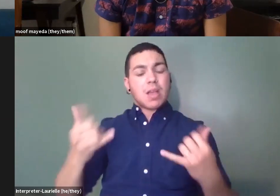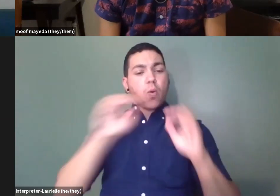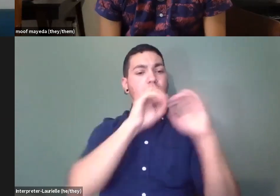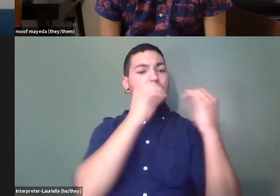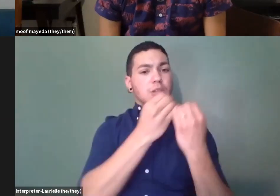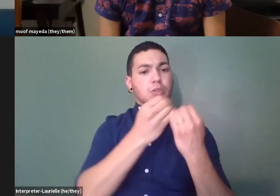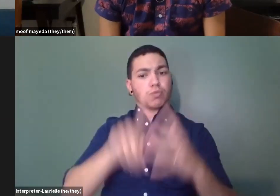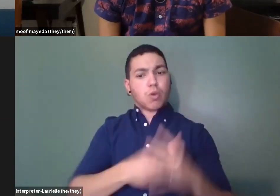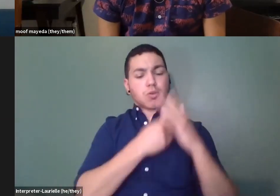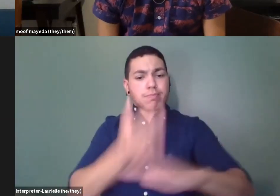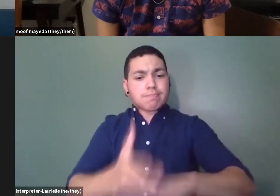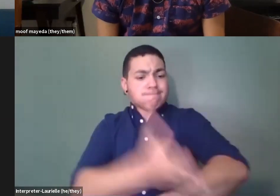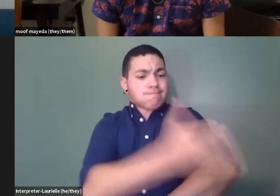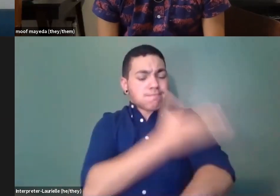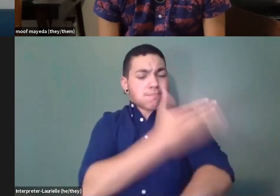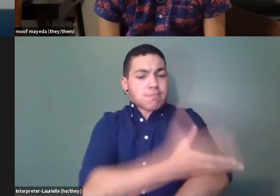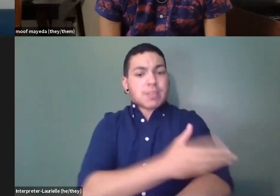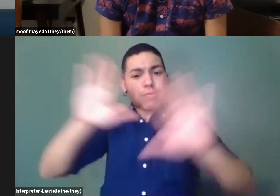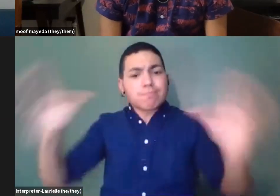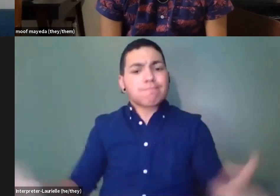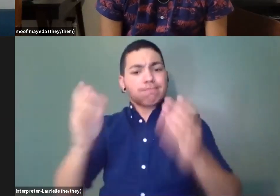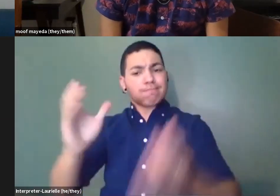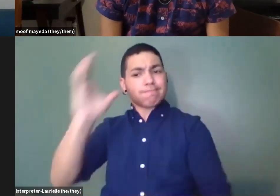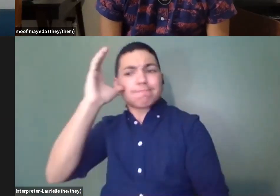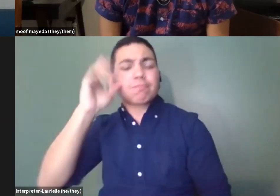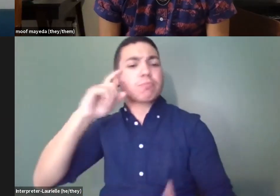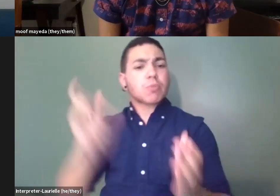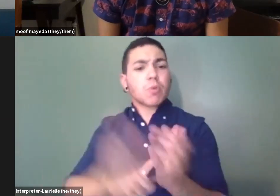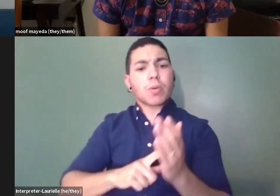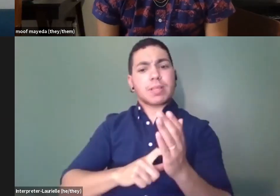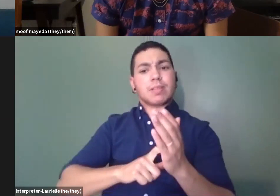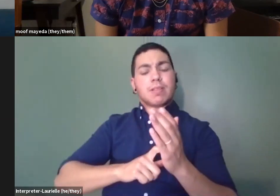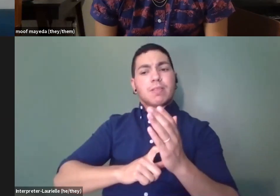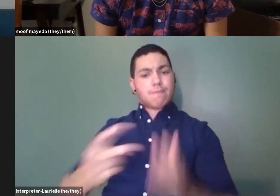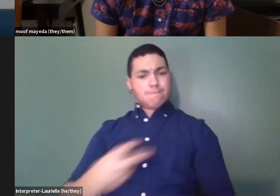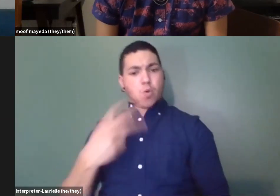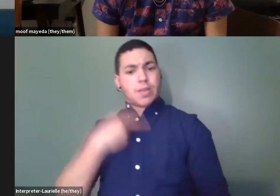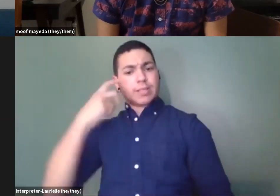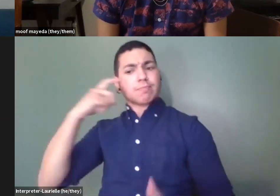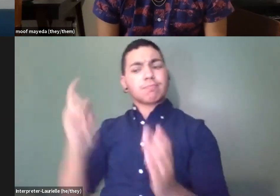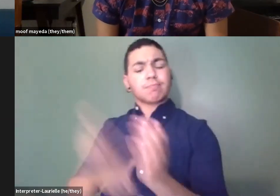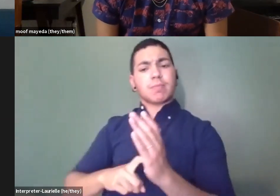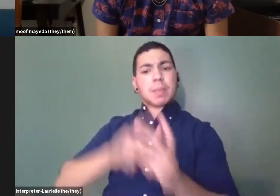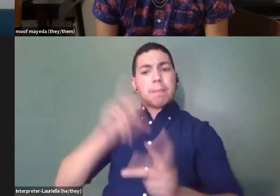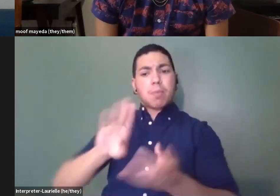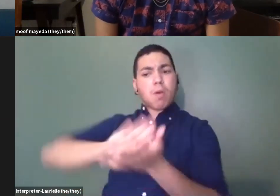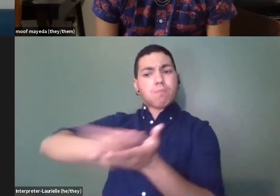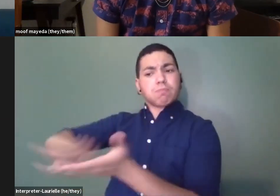supporting the work and leadership of Black and Brown trans people and divest in White-led efforts.